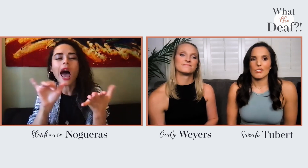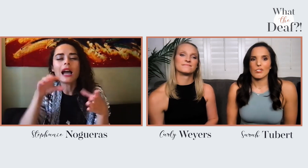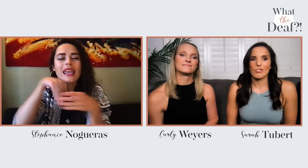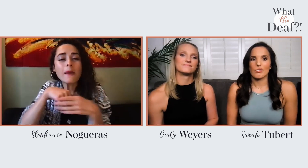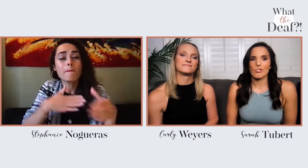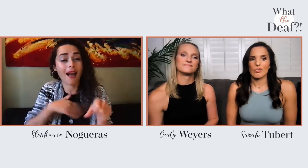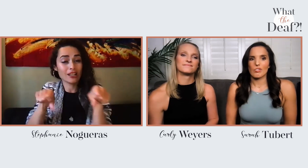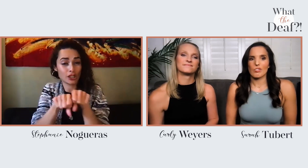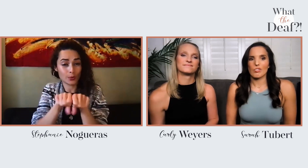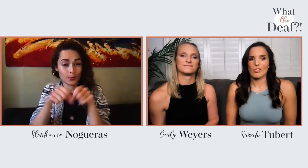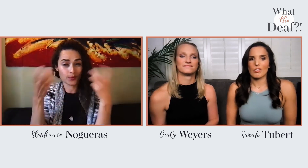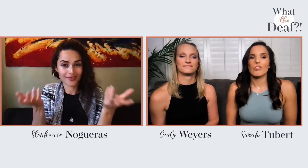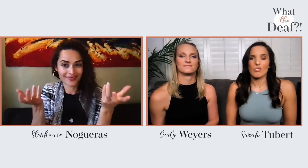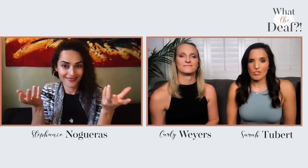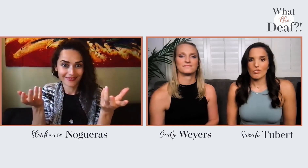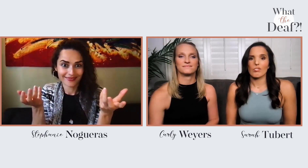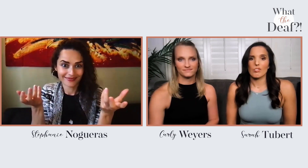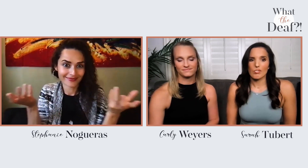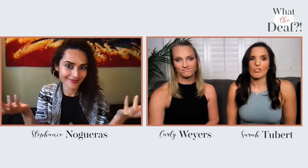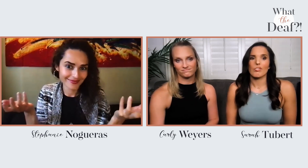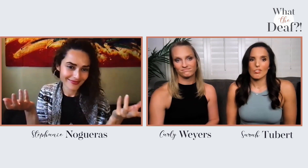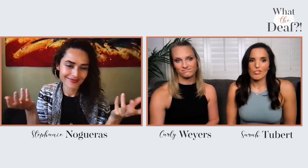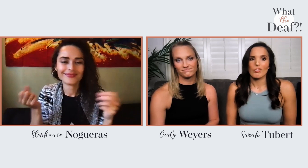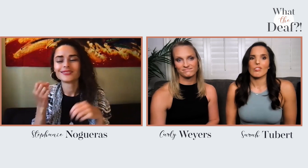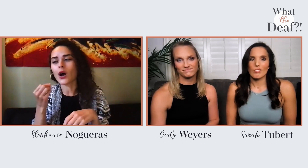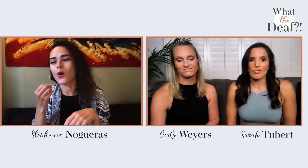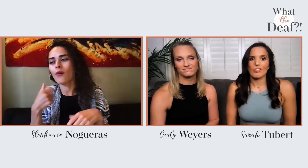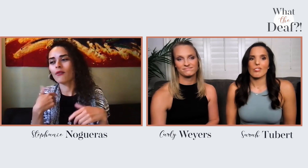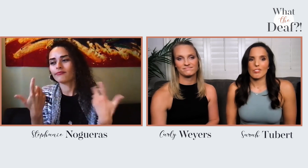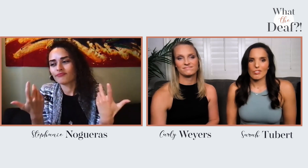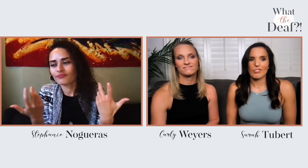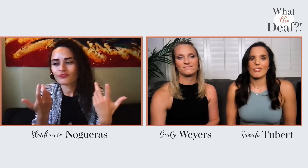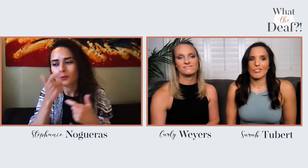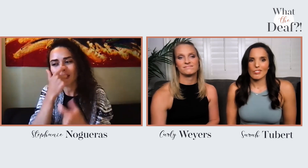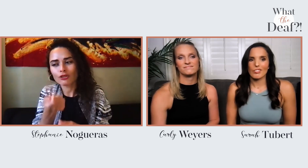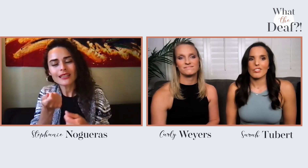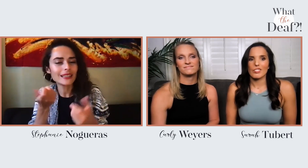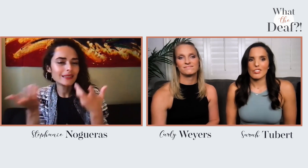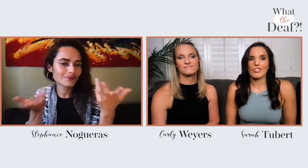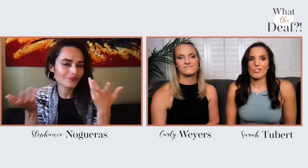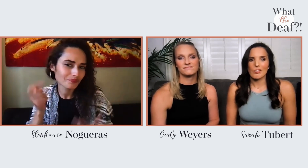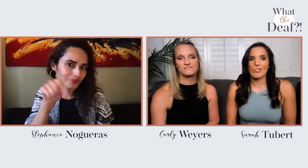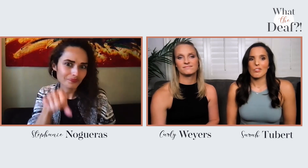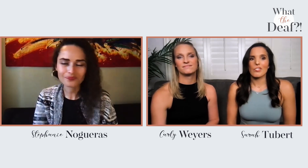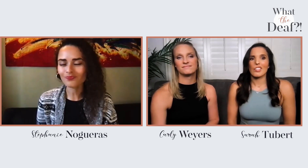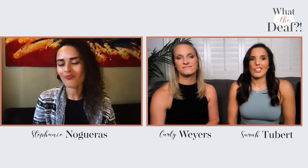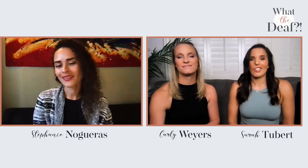But really, I think it's important to think about what it's like in my shoes. So, yeah, that's interesting.